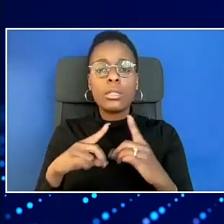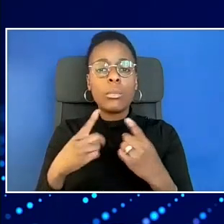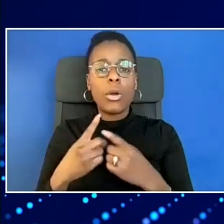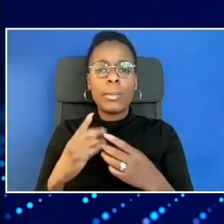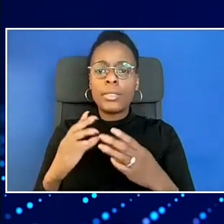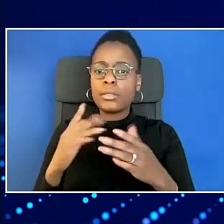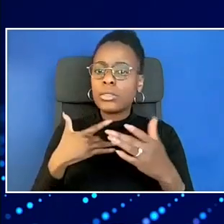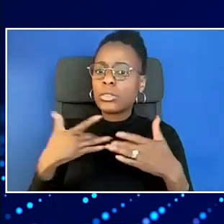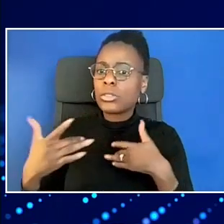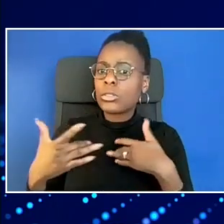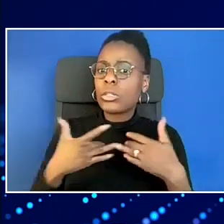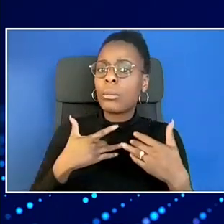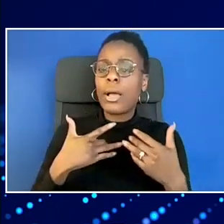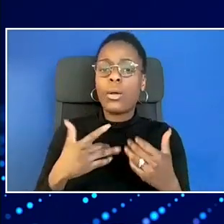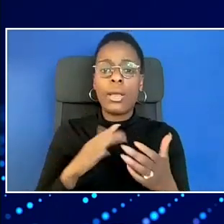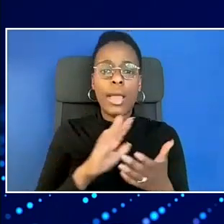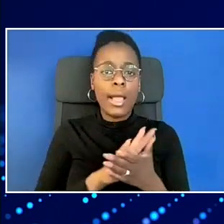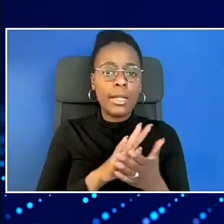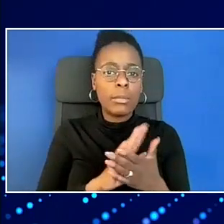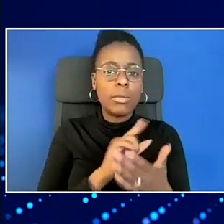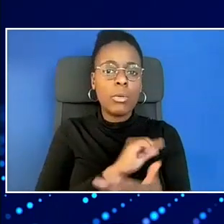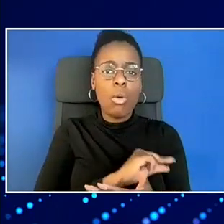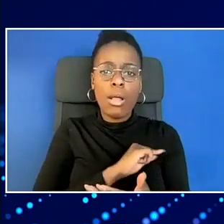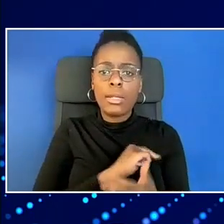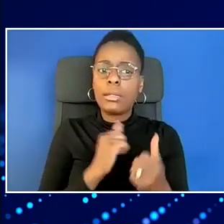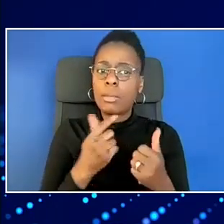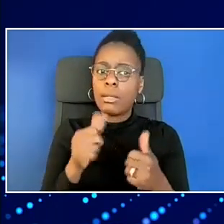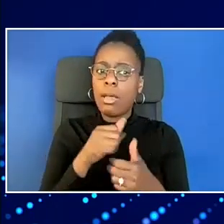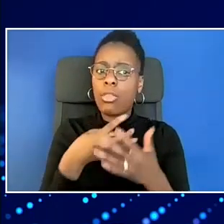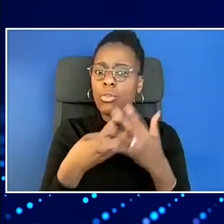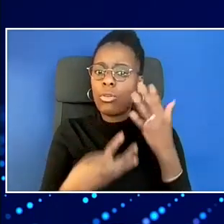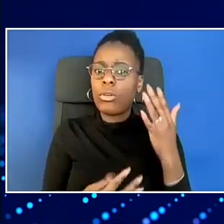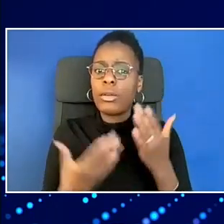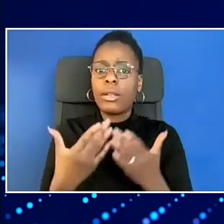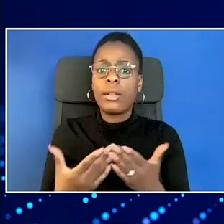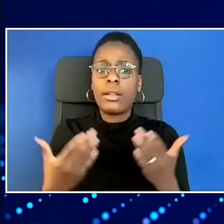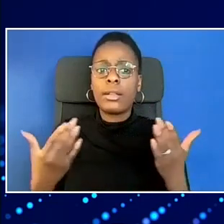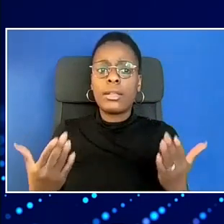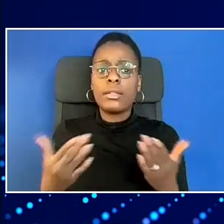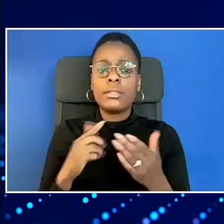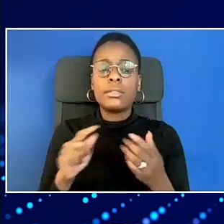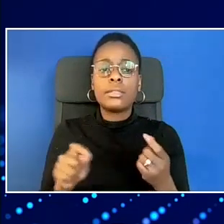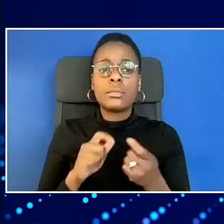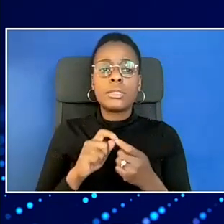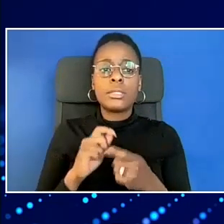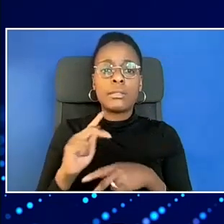academic quality, among many other things. The specific kinds of, for example,